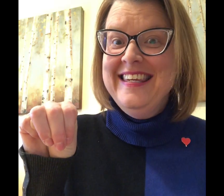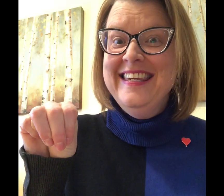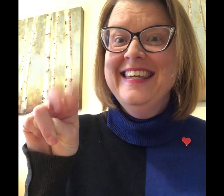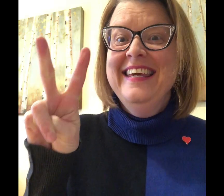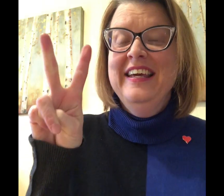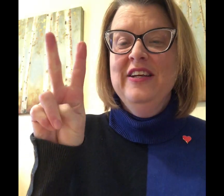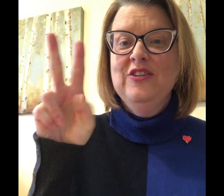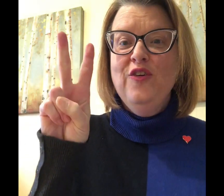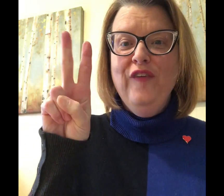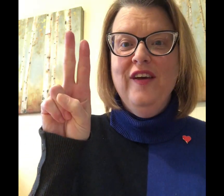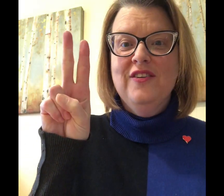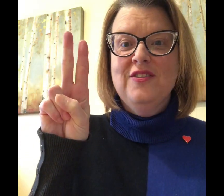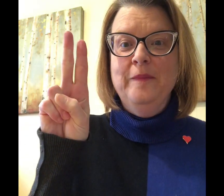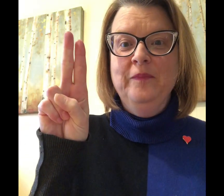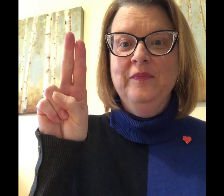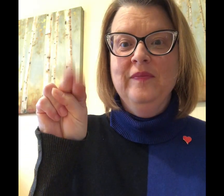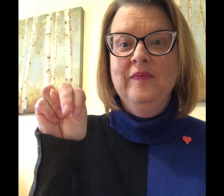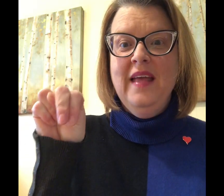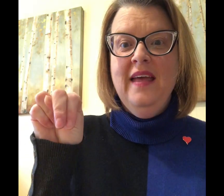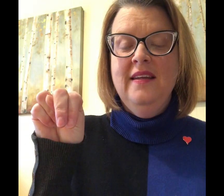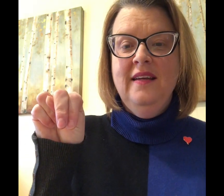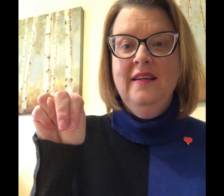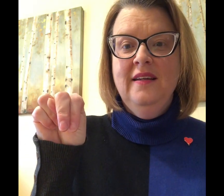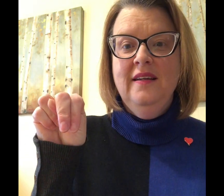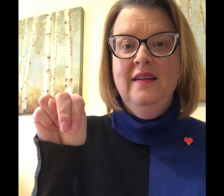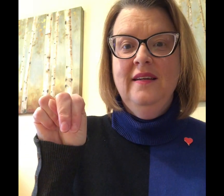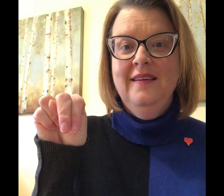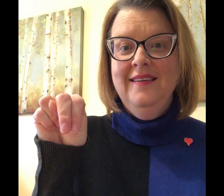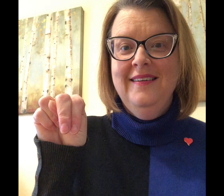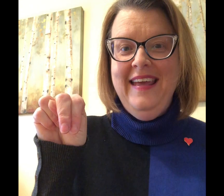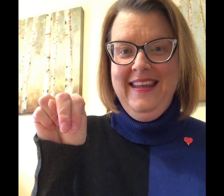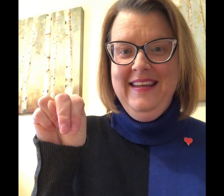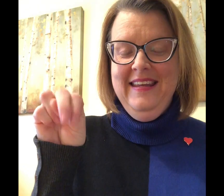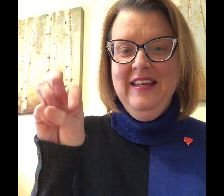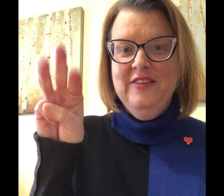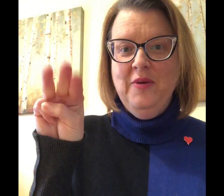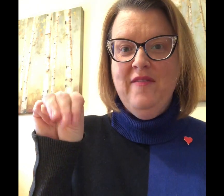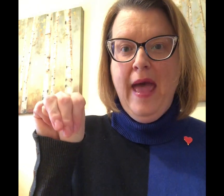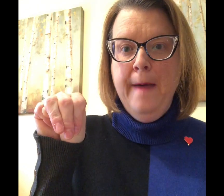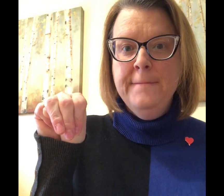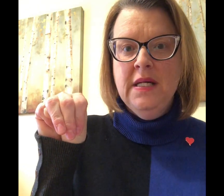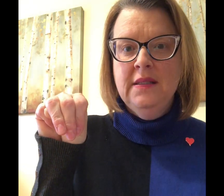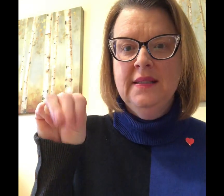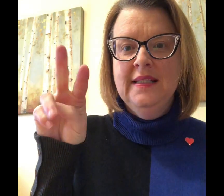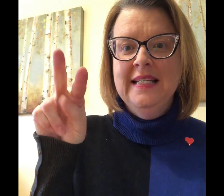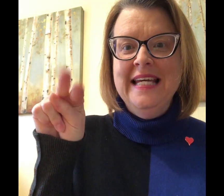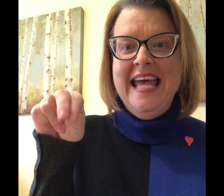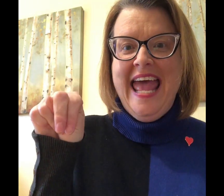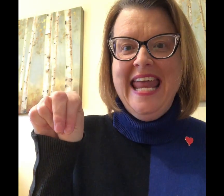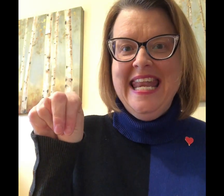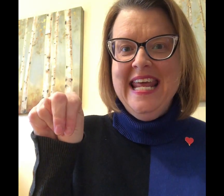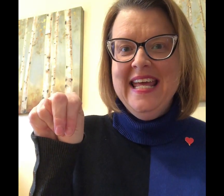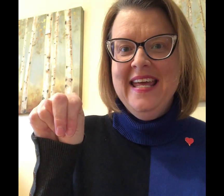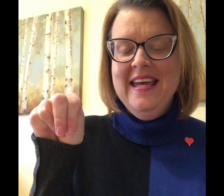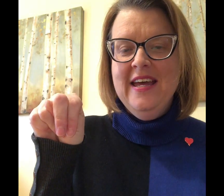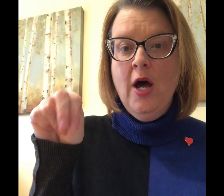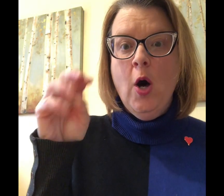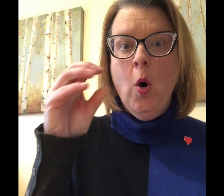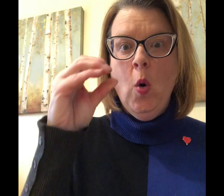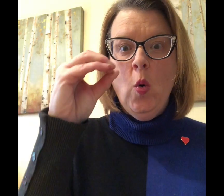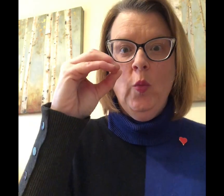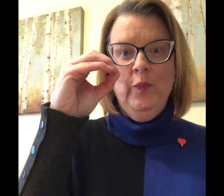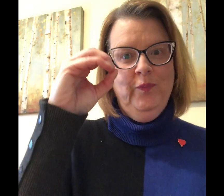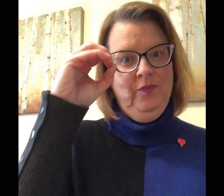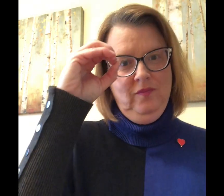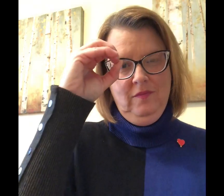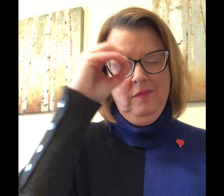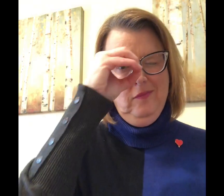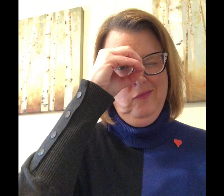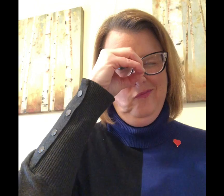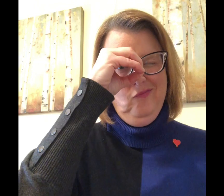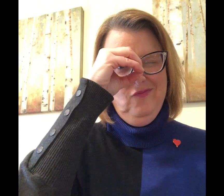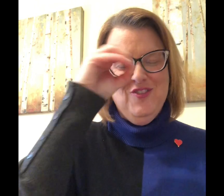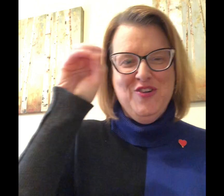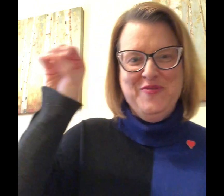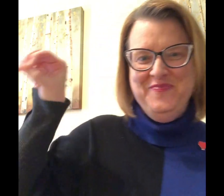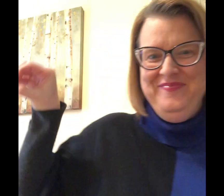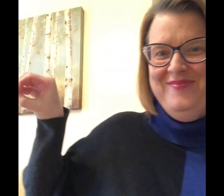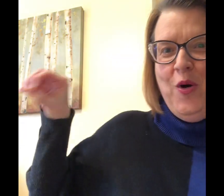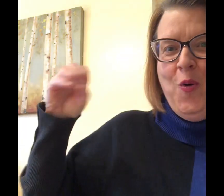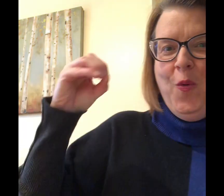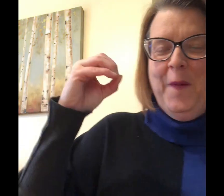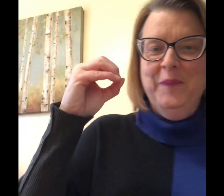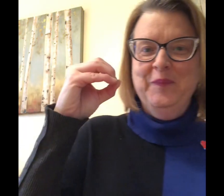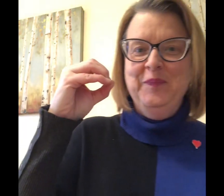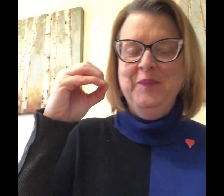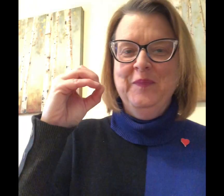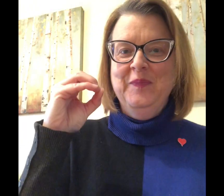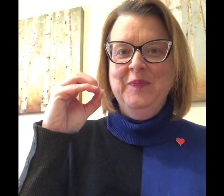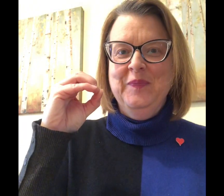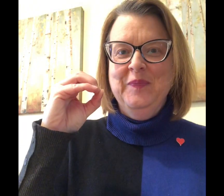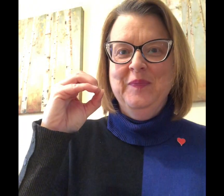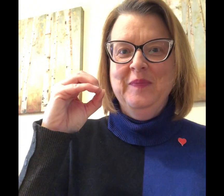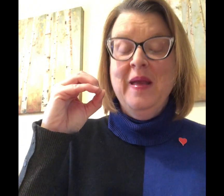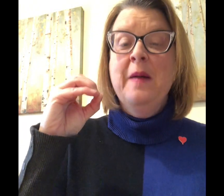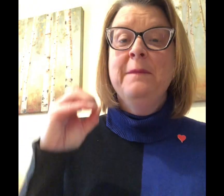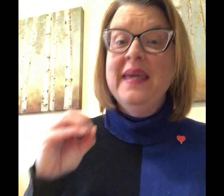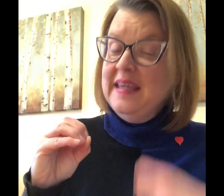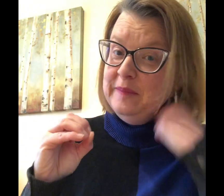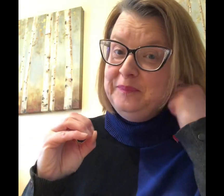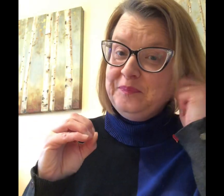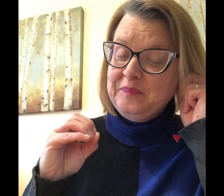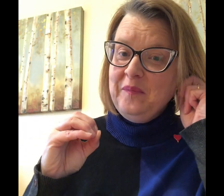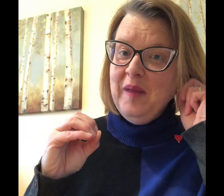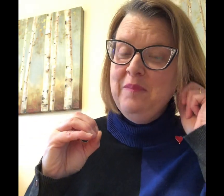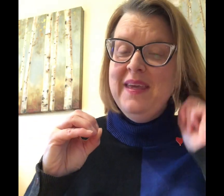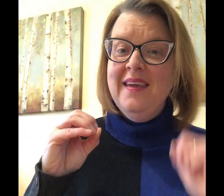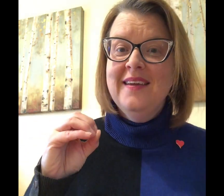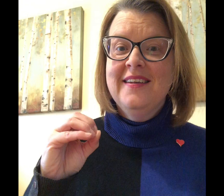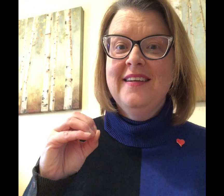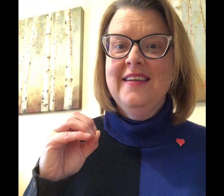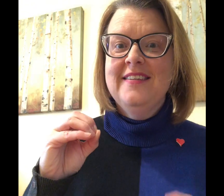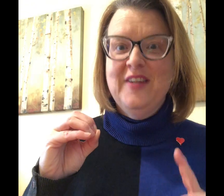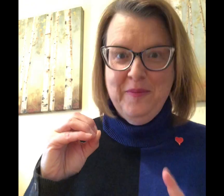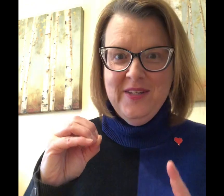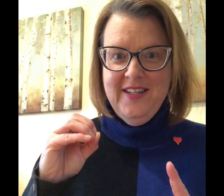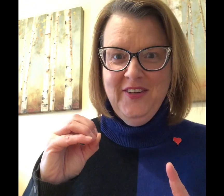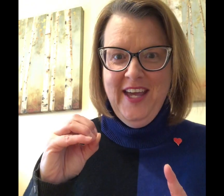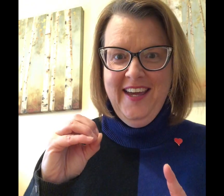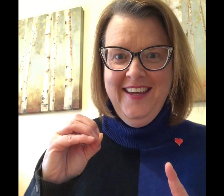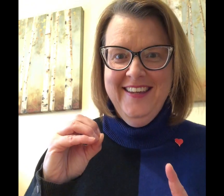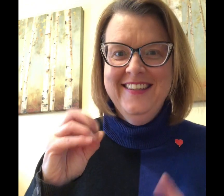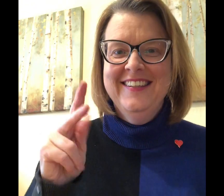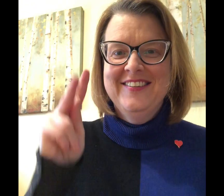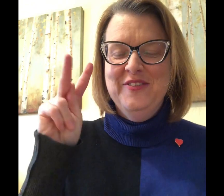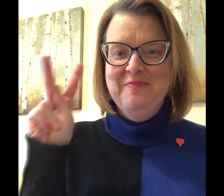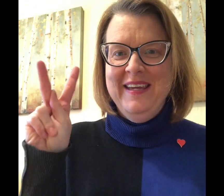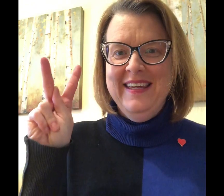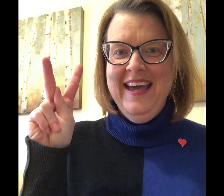two fingers and so we have M N. O Circle P P is an upside-down K so make it K